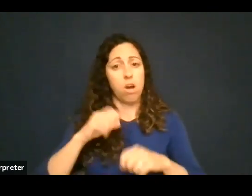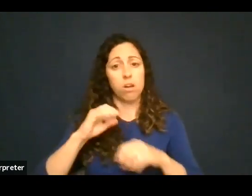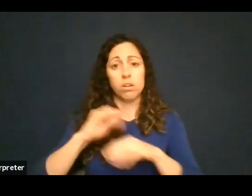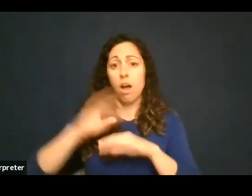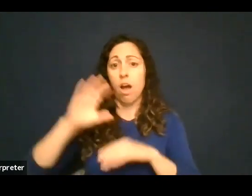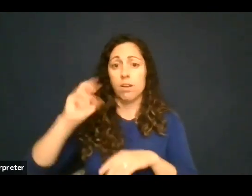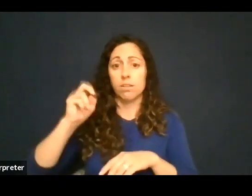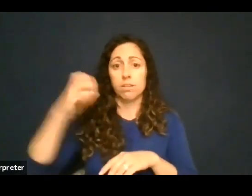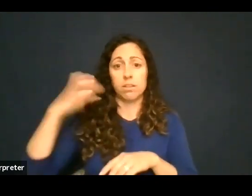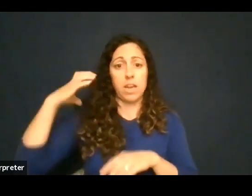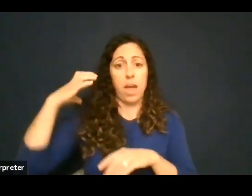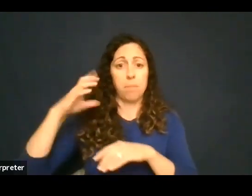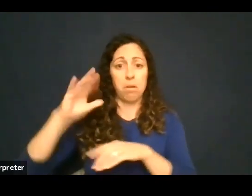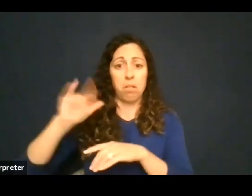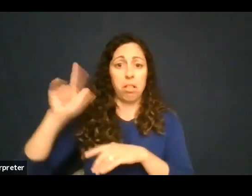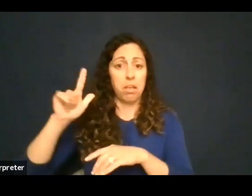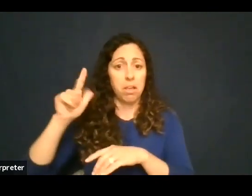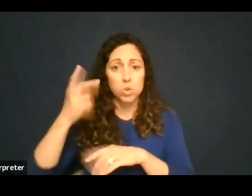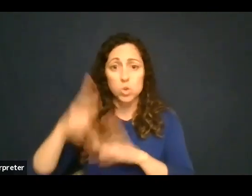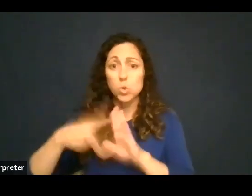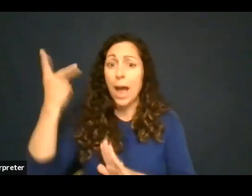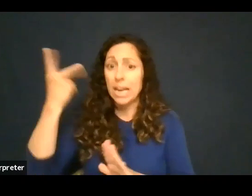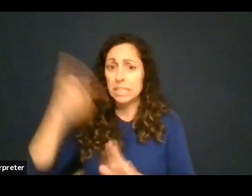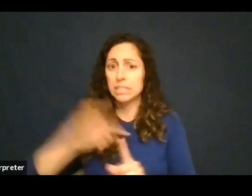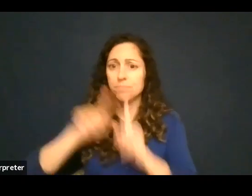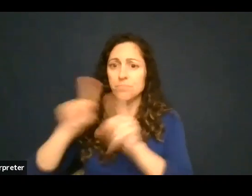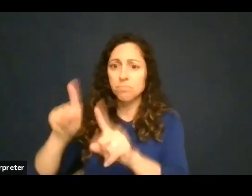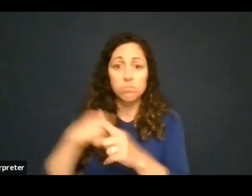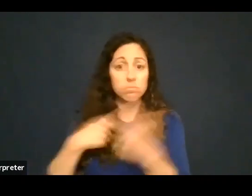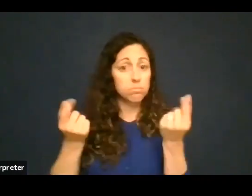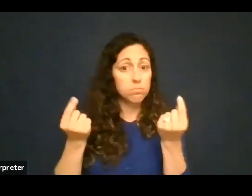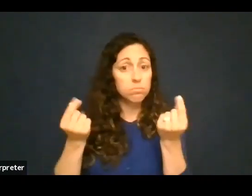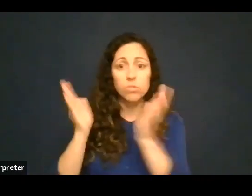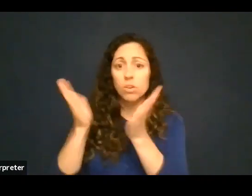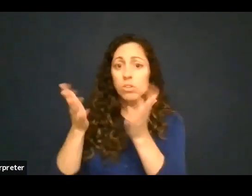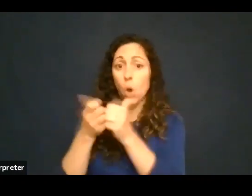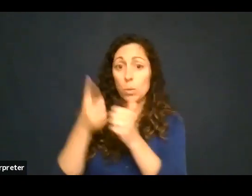an aide that works for a representative, and that aide will pass on the information.